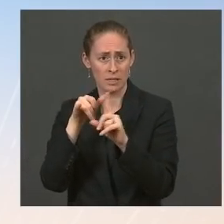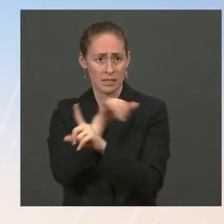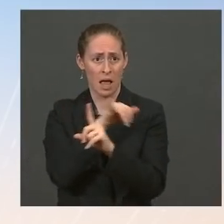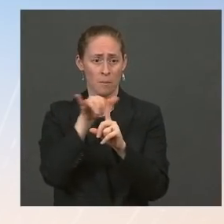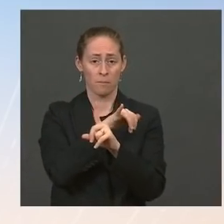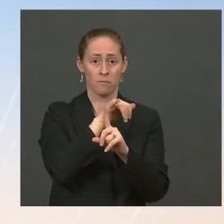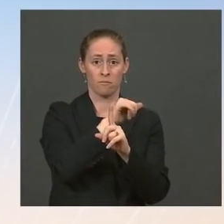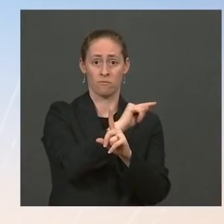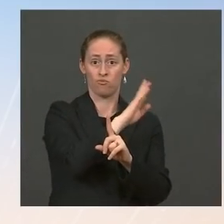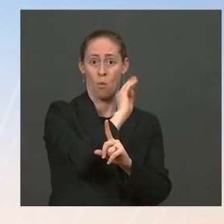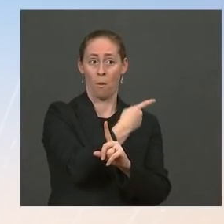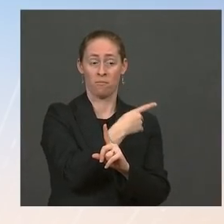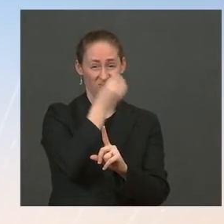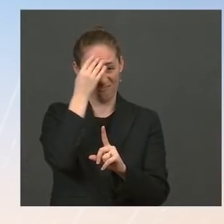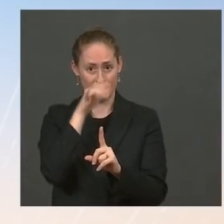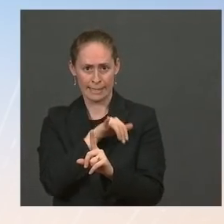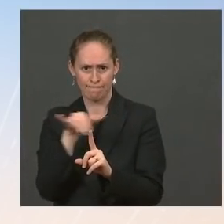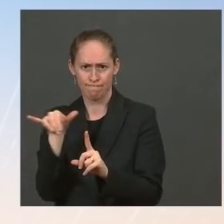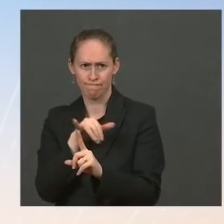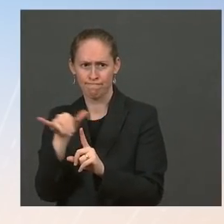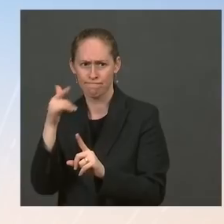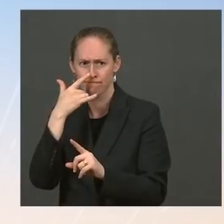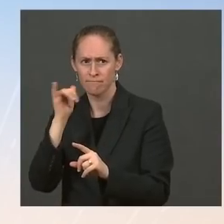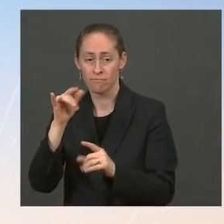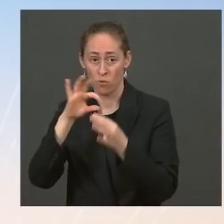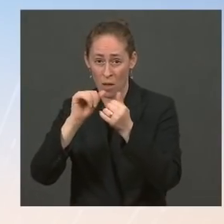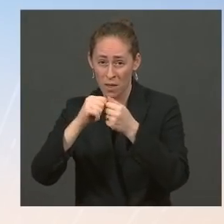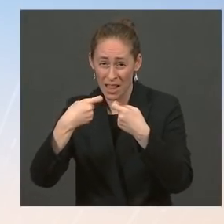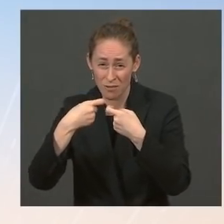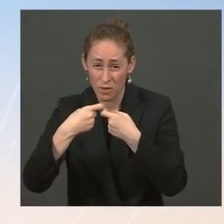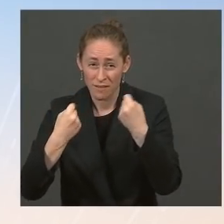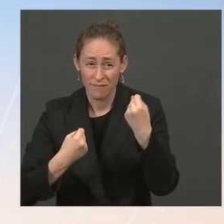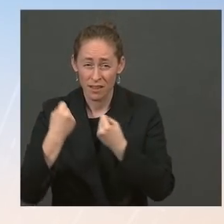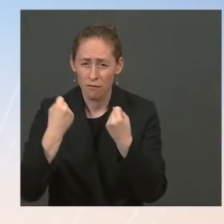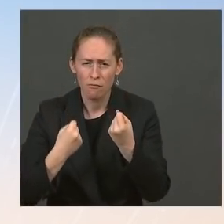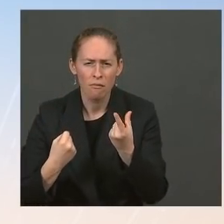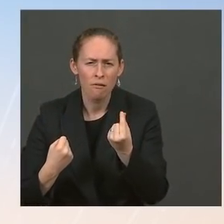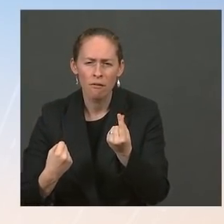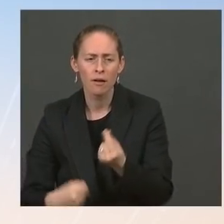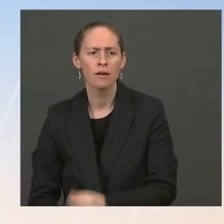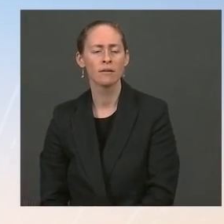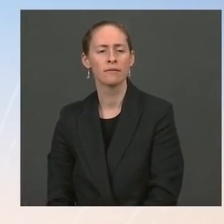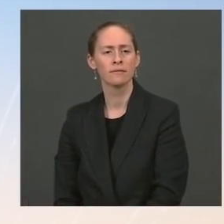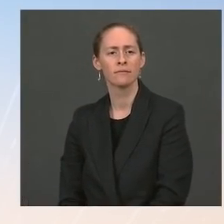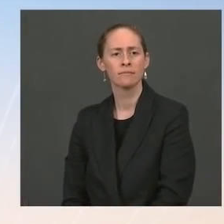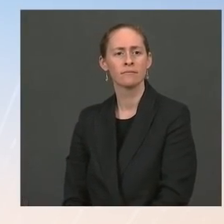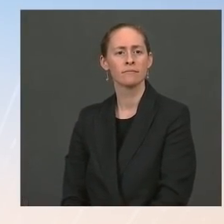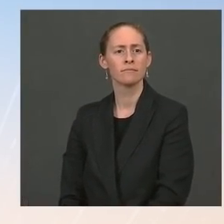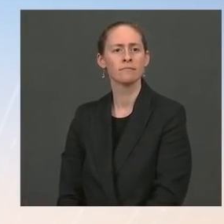You're talking about the electric vehicles component? The Press: For instance. Lumber, also -- the same attitude as adopted